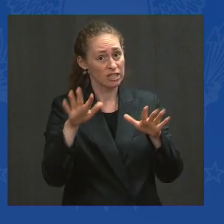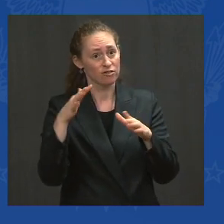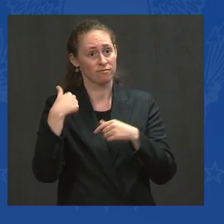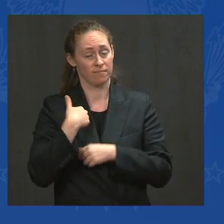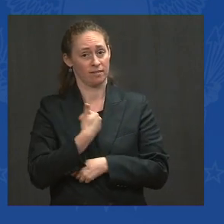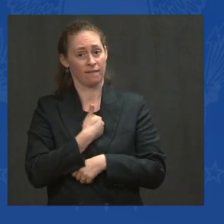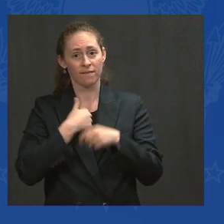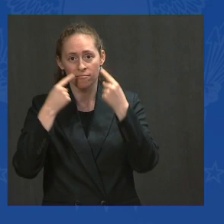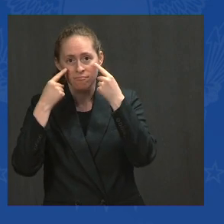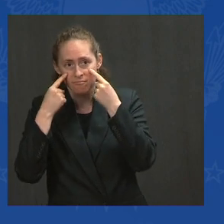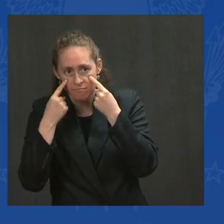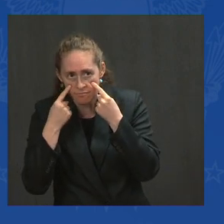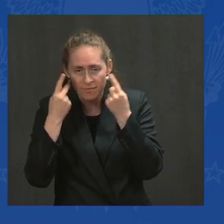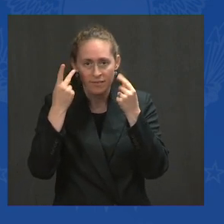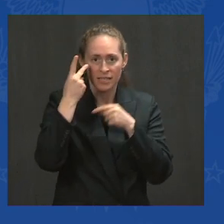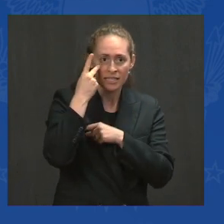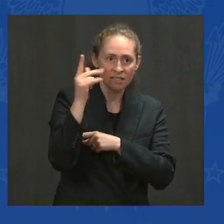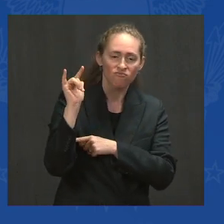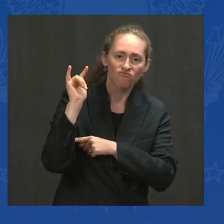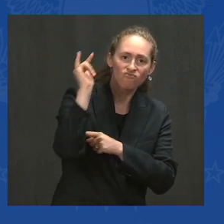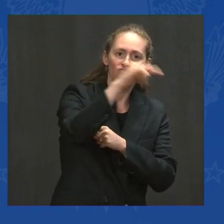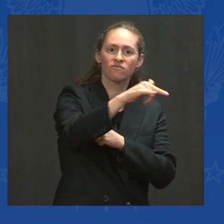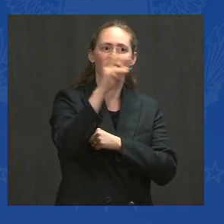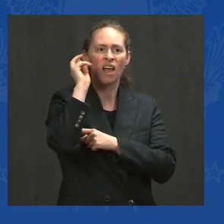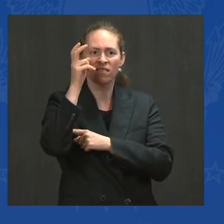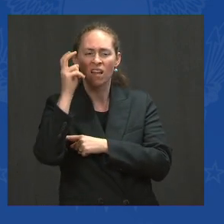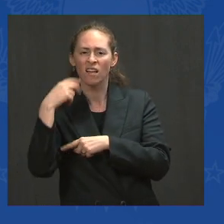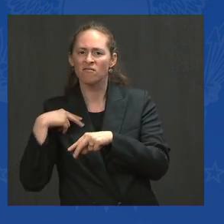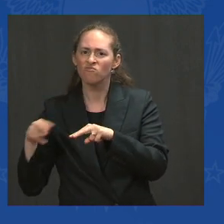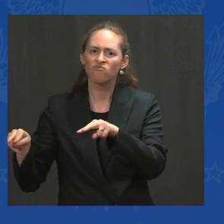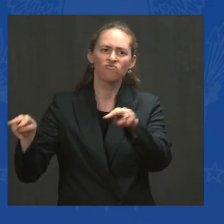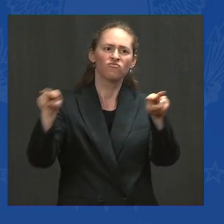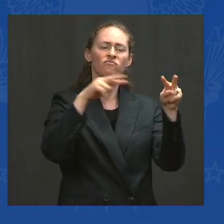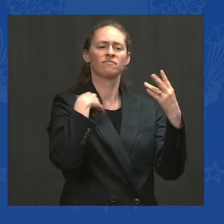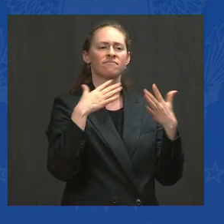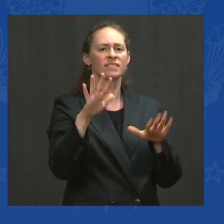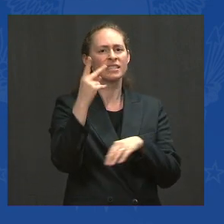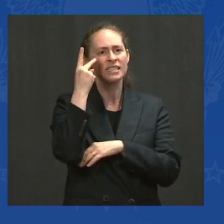I was up in that pass where Osama bin Laden was